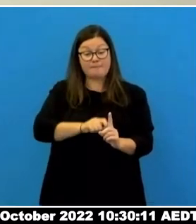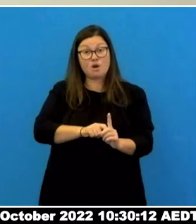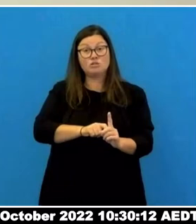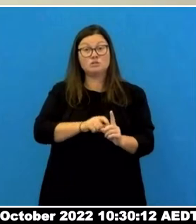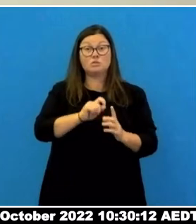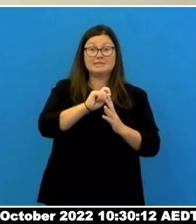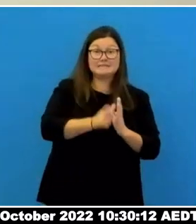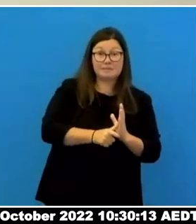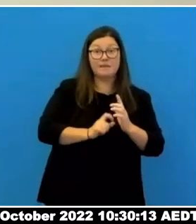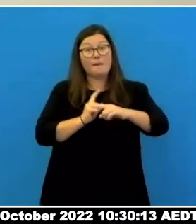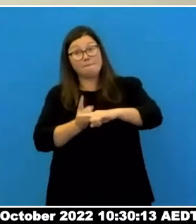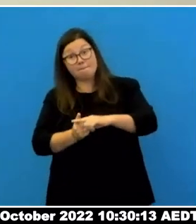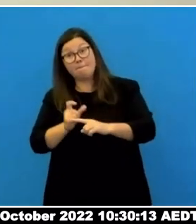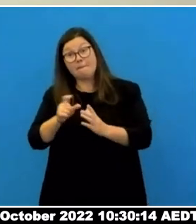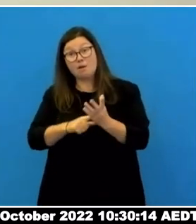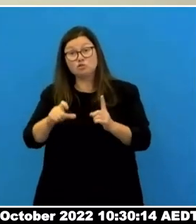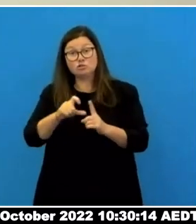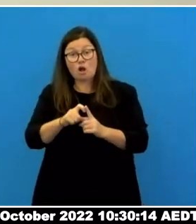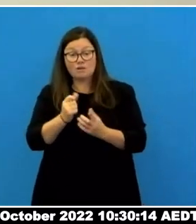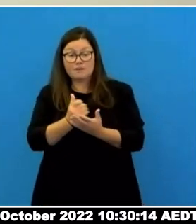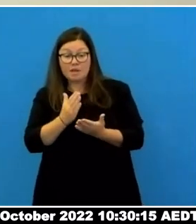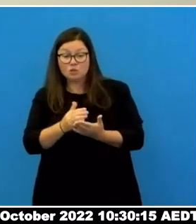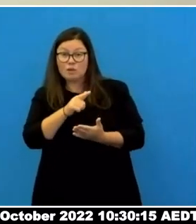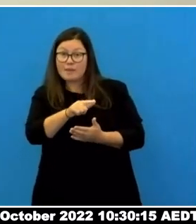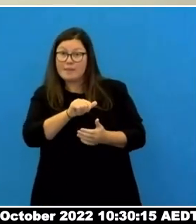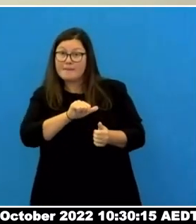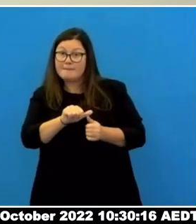is to approach the issue from the lens of providing